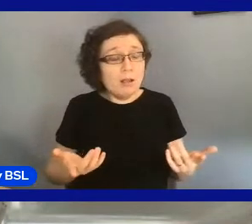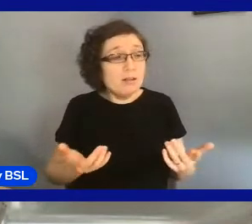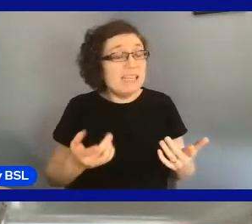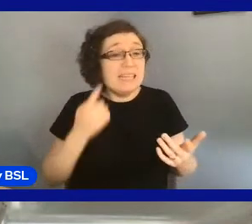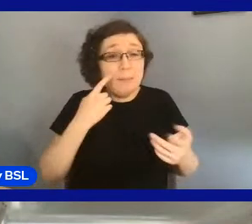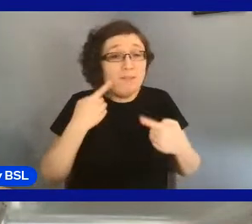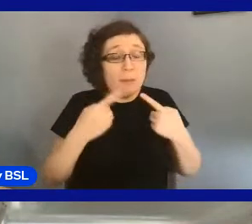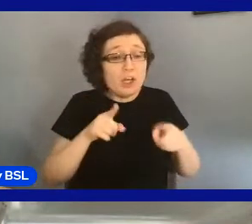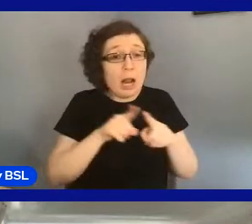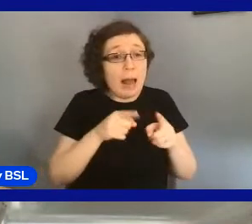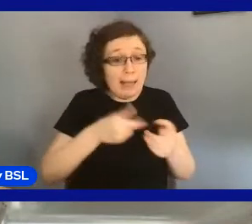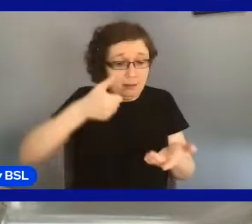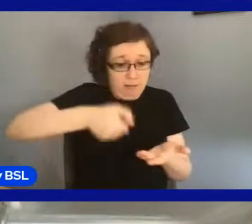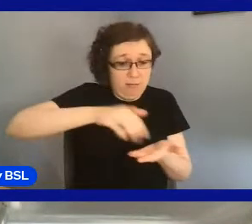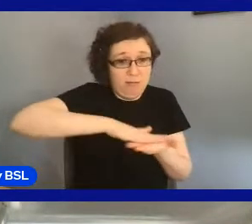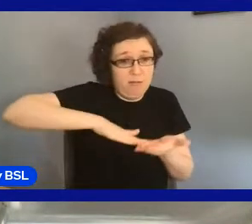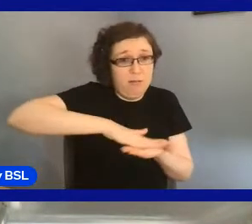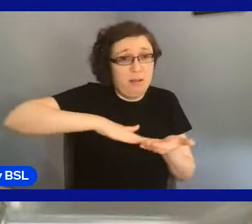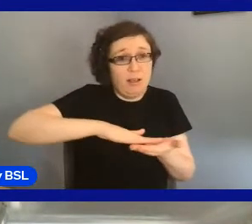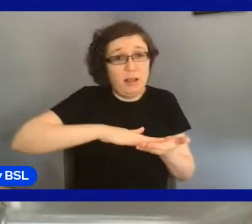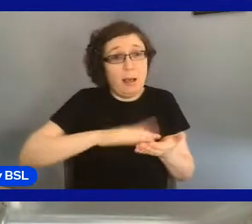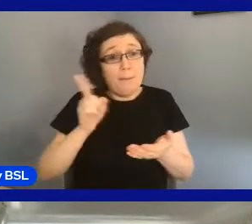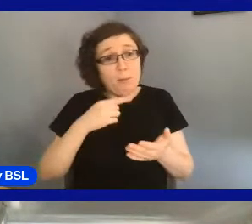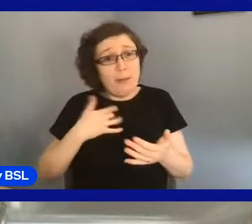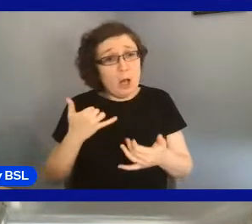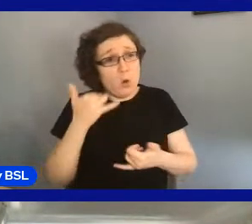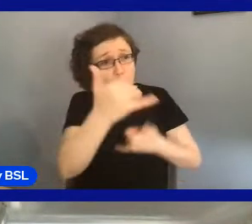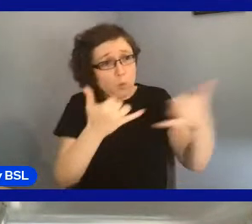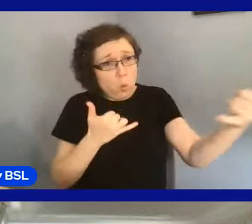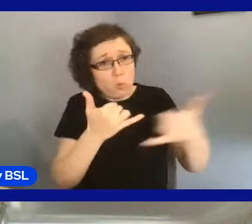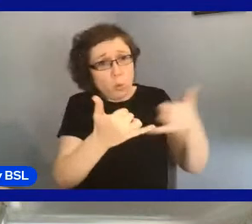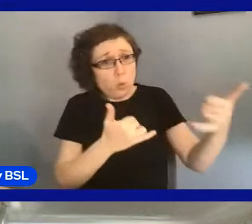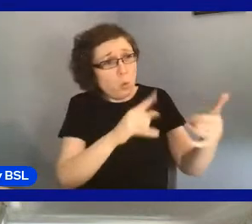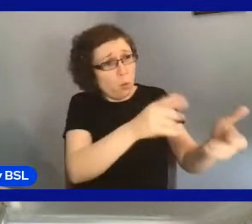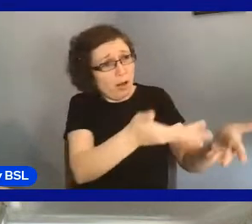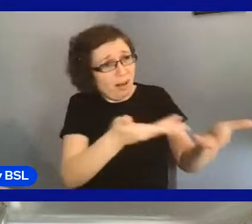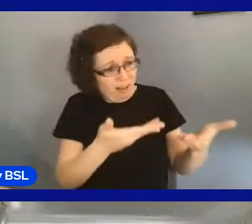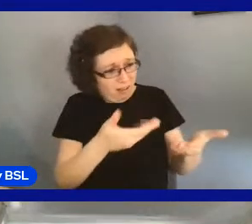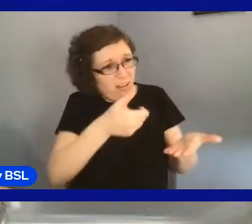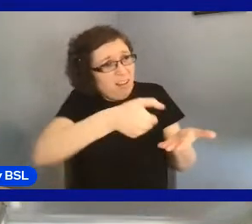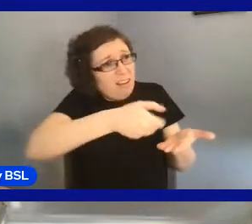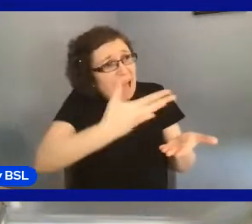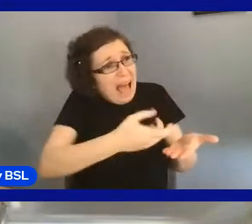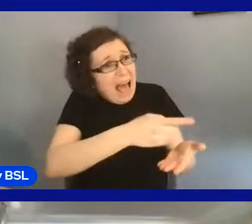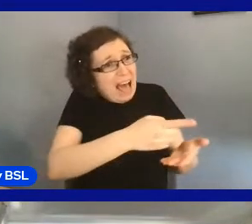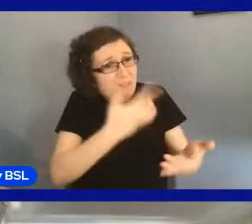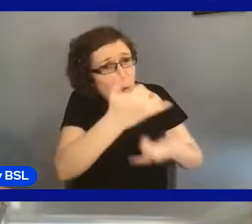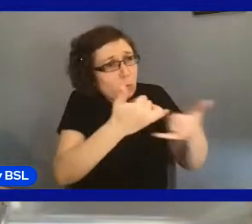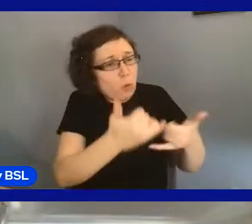sanitiser, but people will still call and ask if the venue was supplying the hand sanitiser.